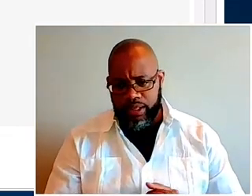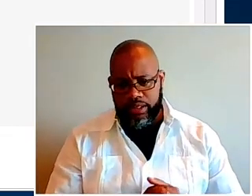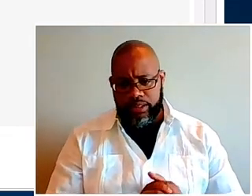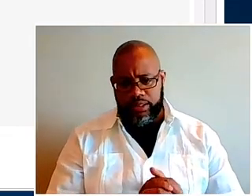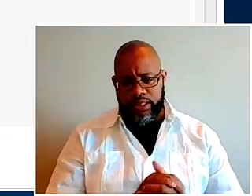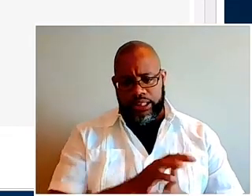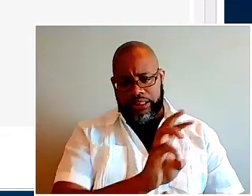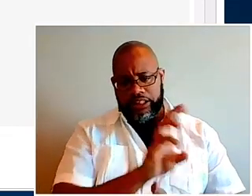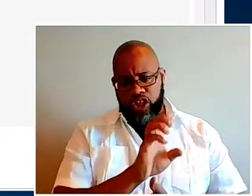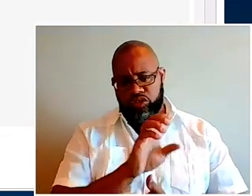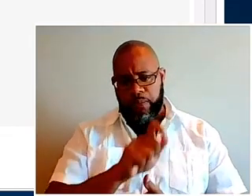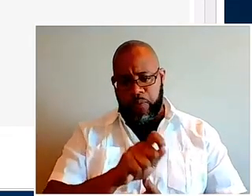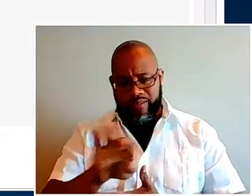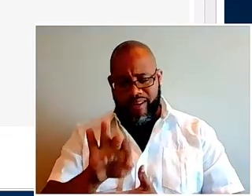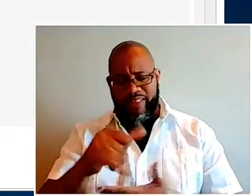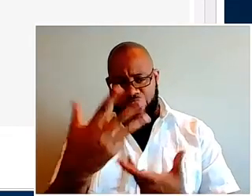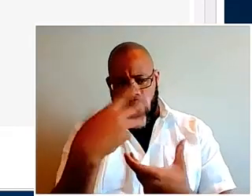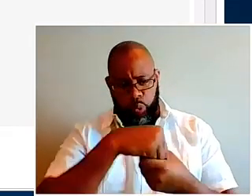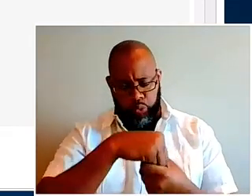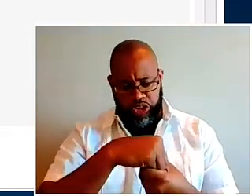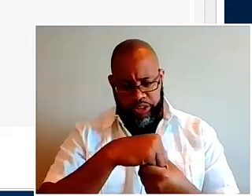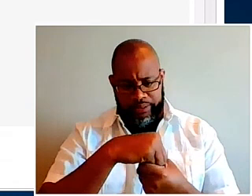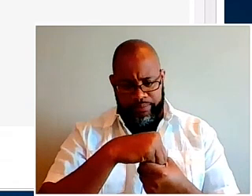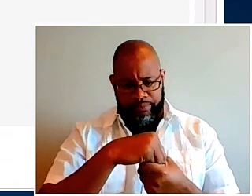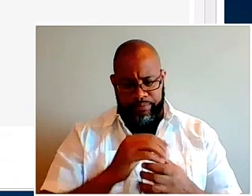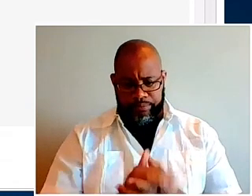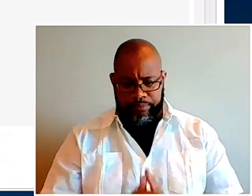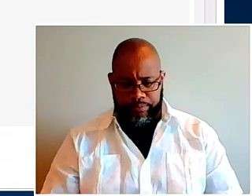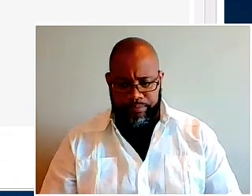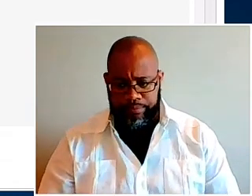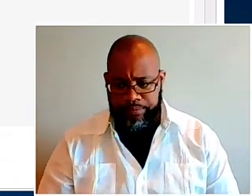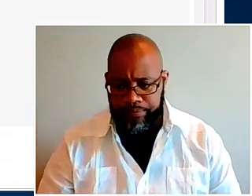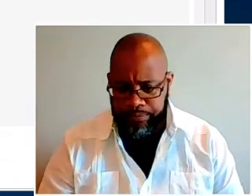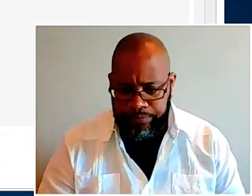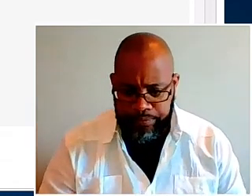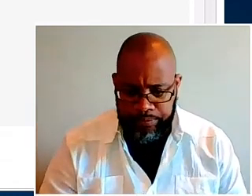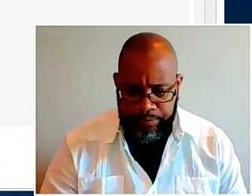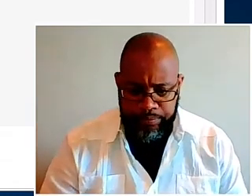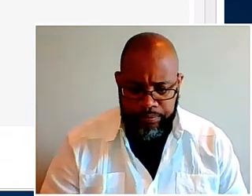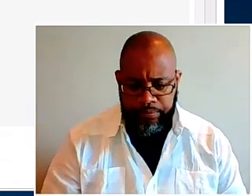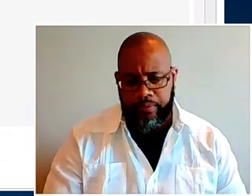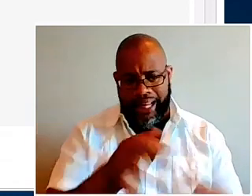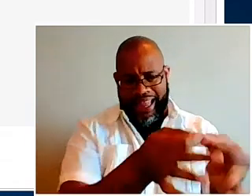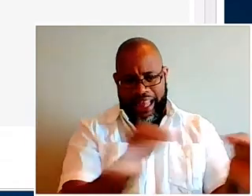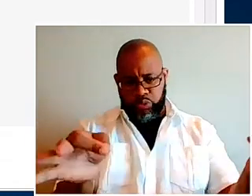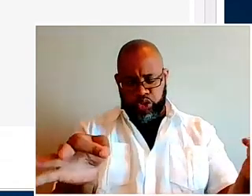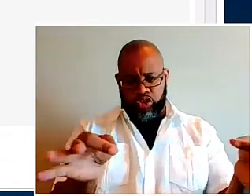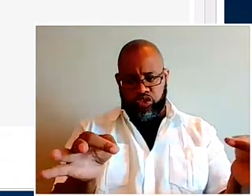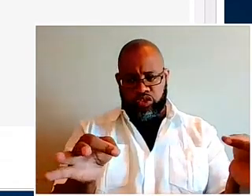the inclusion of that language ensures an